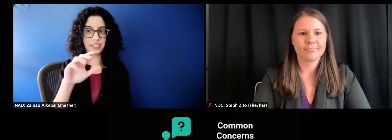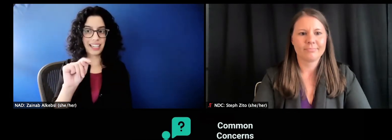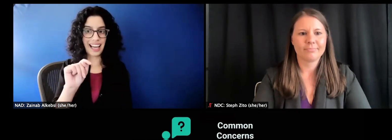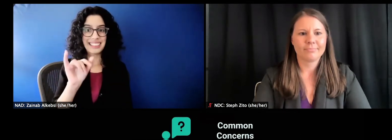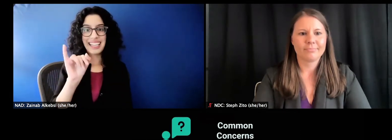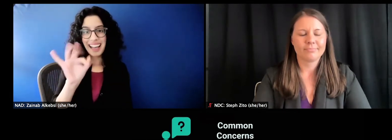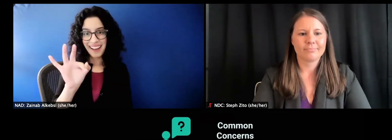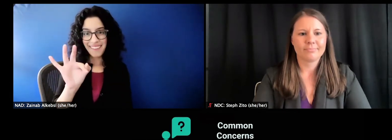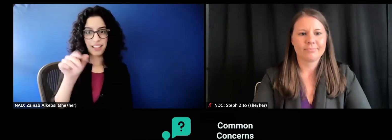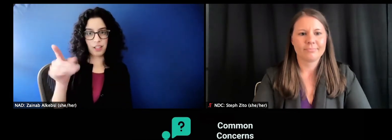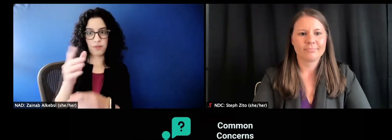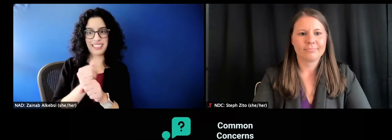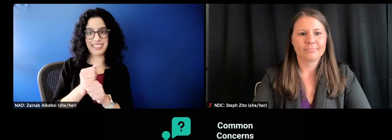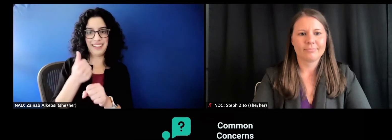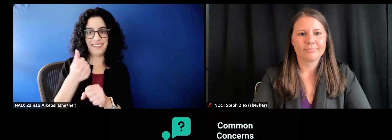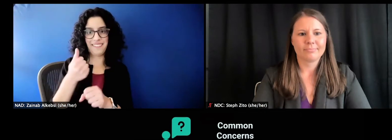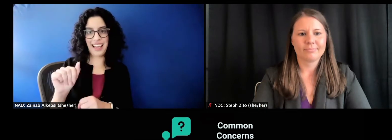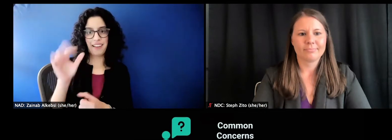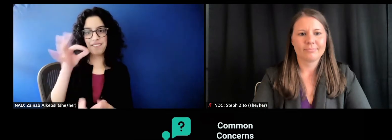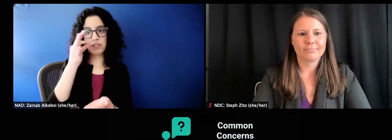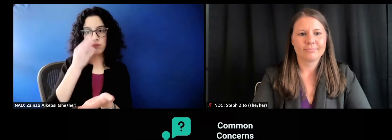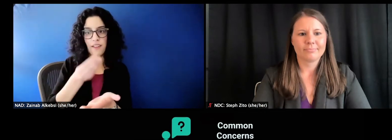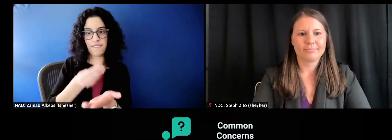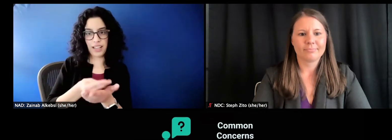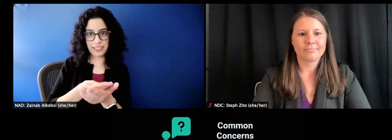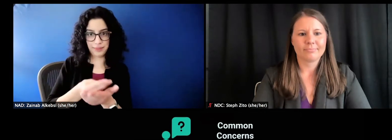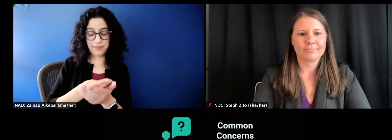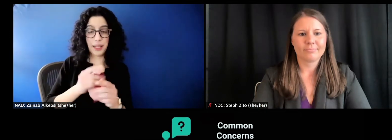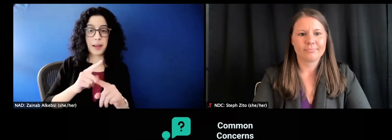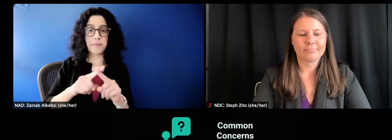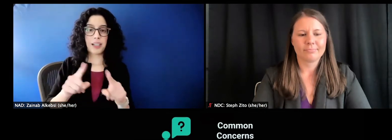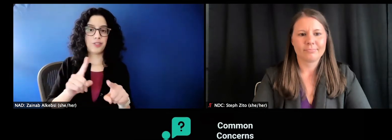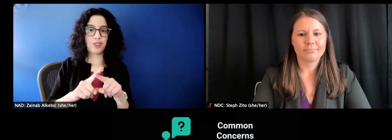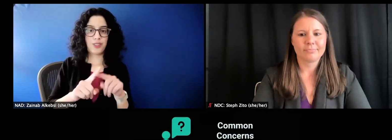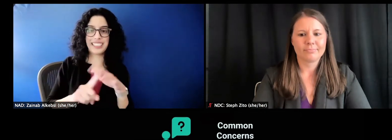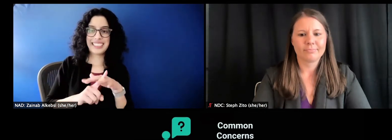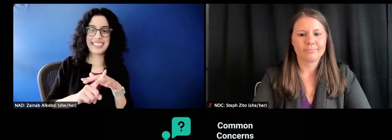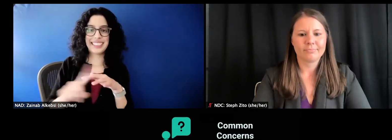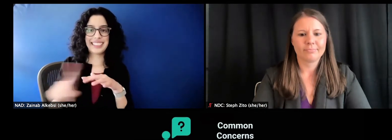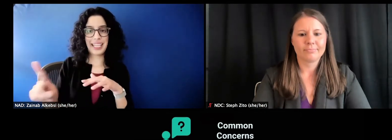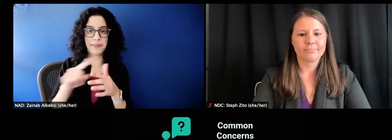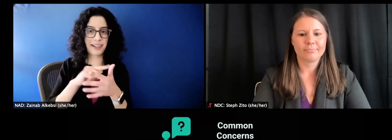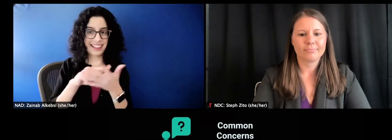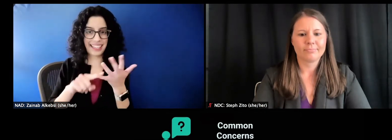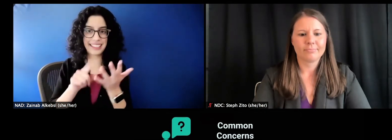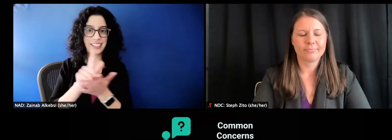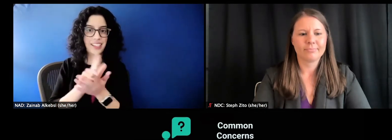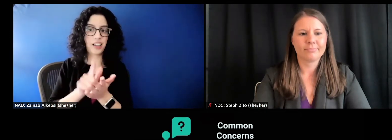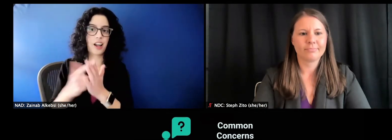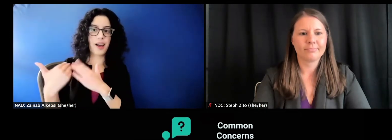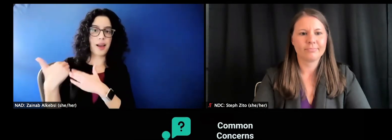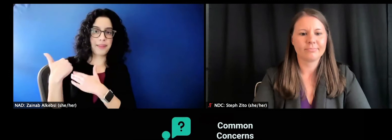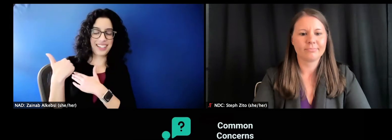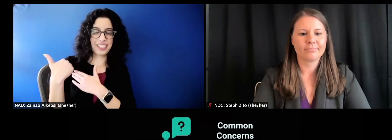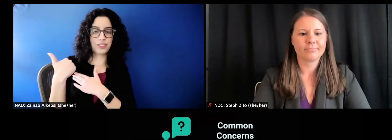if they receive any federal funding. To escape these legal obligations,